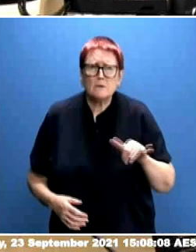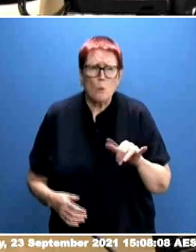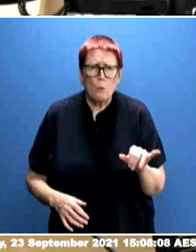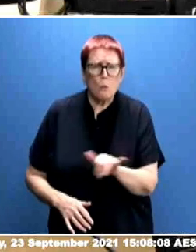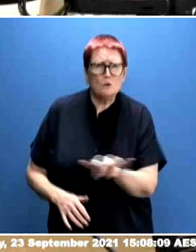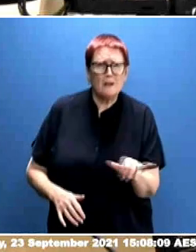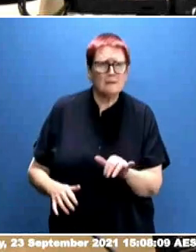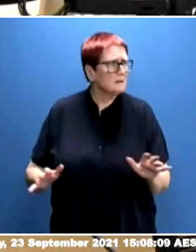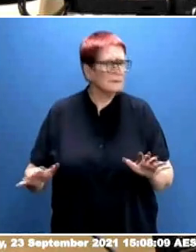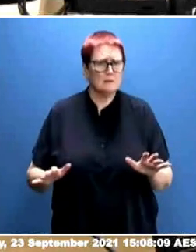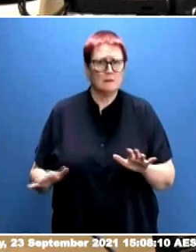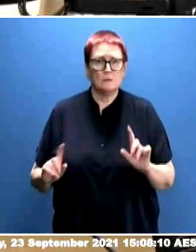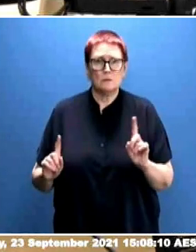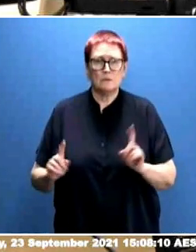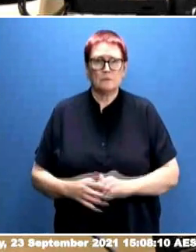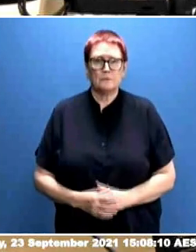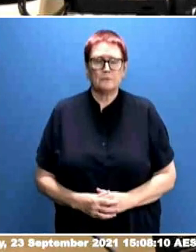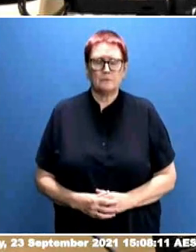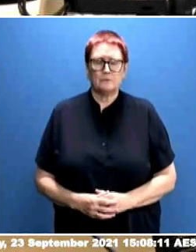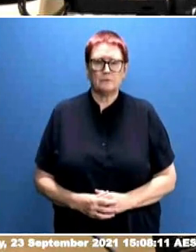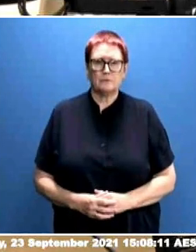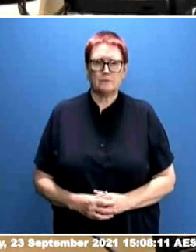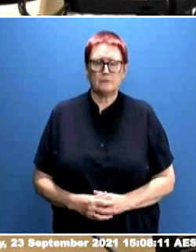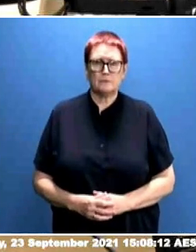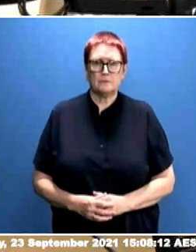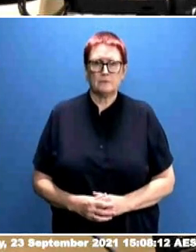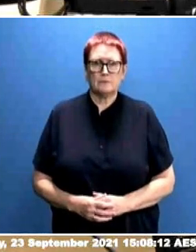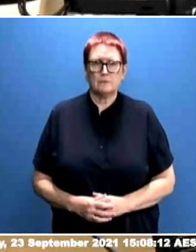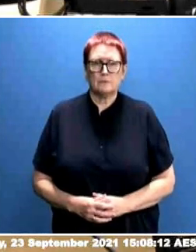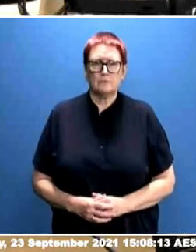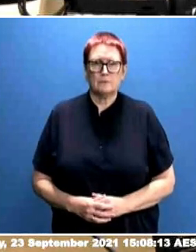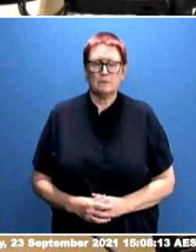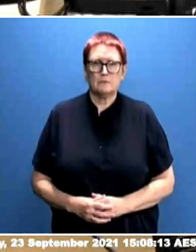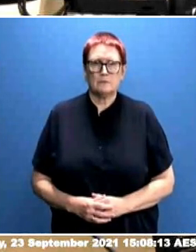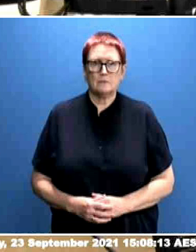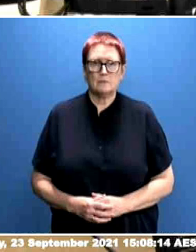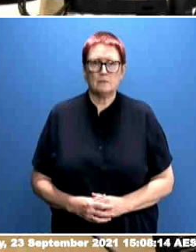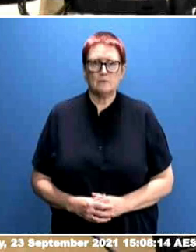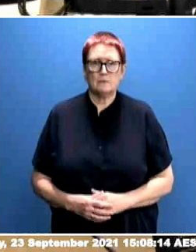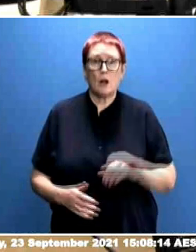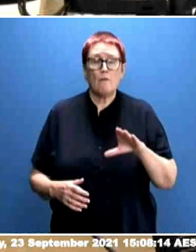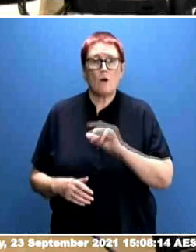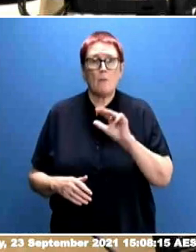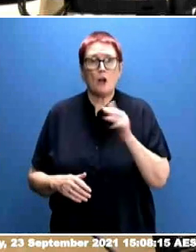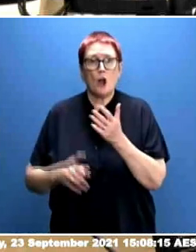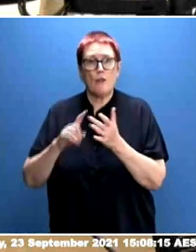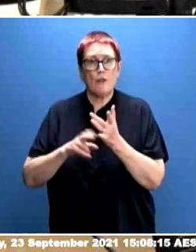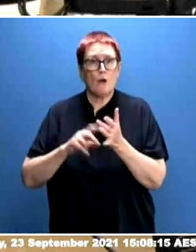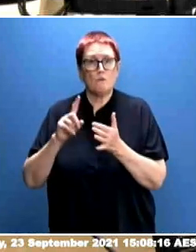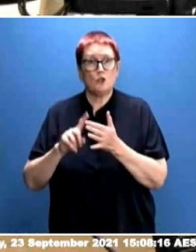This is the statement which is your 9 June 2021 statement.